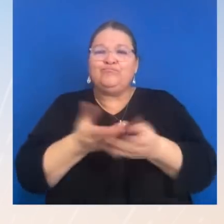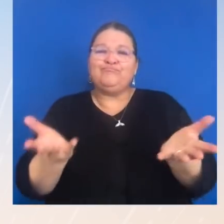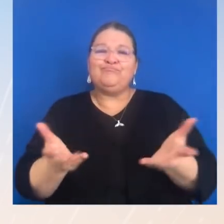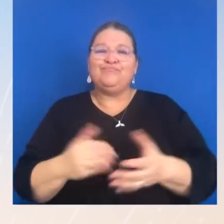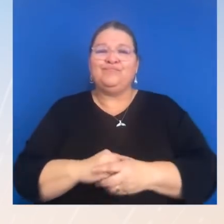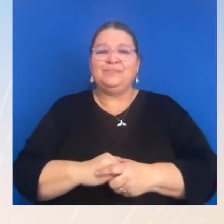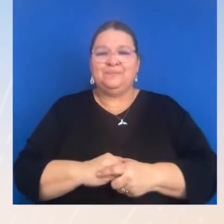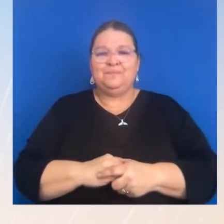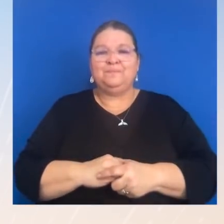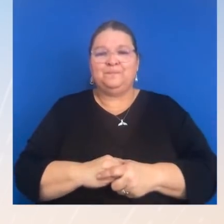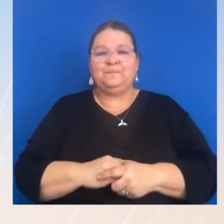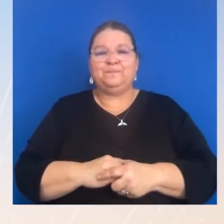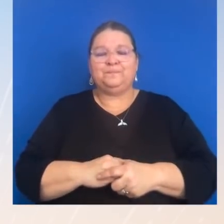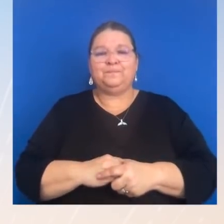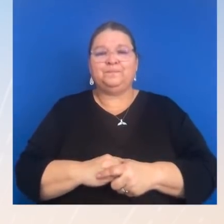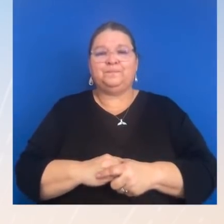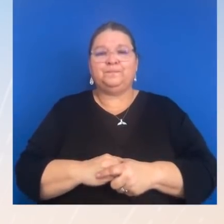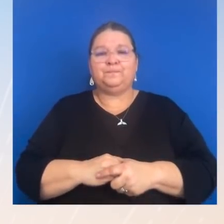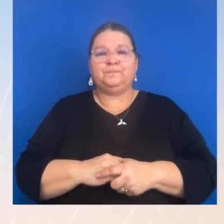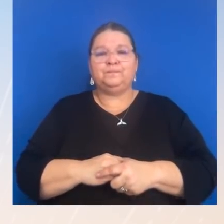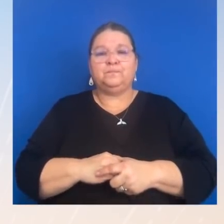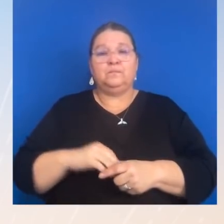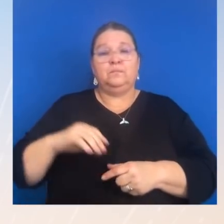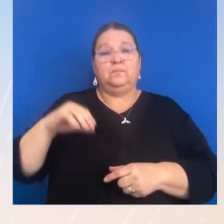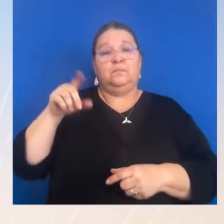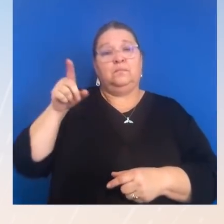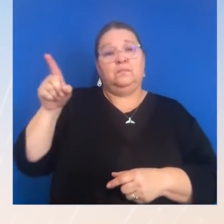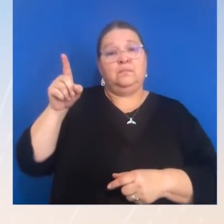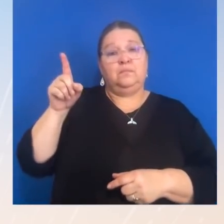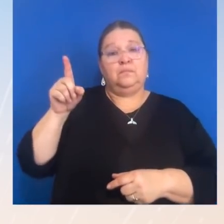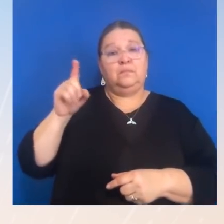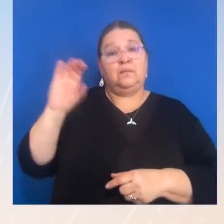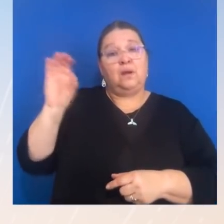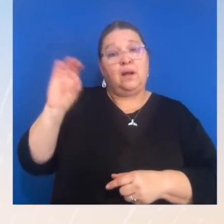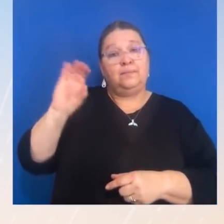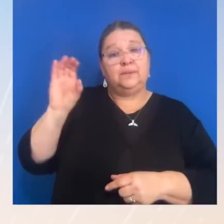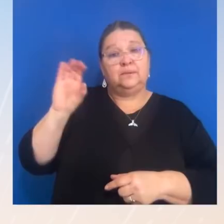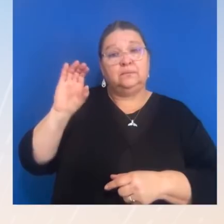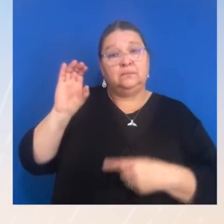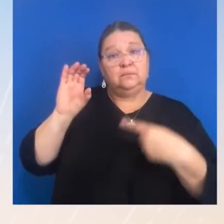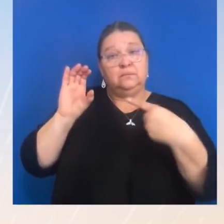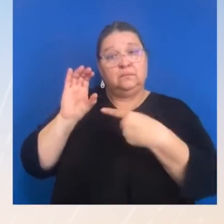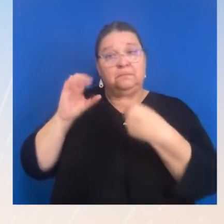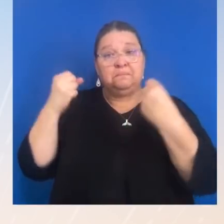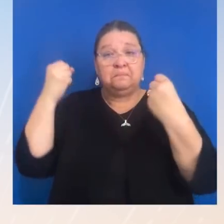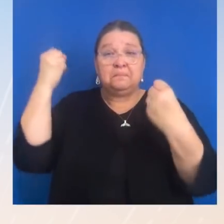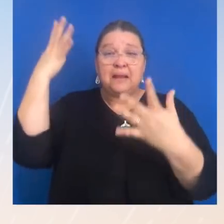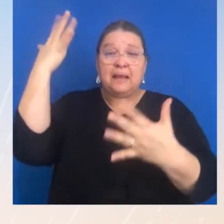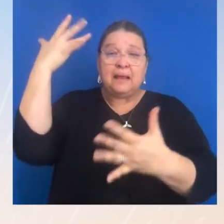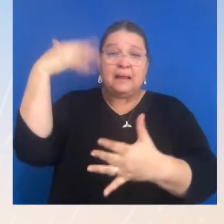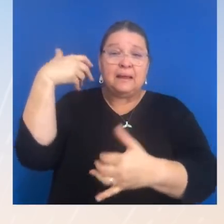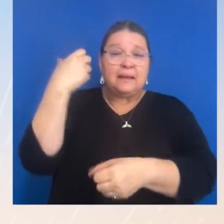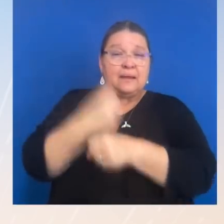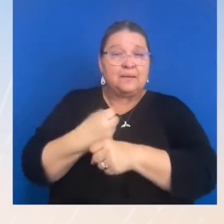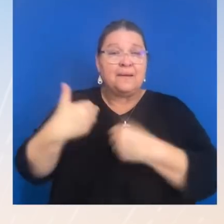with their own migrant crisis coming out of Venezuela for years now. As part of these -- as you've all said that migration is going to be